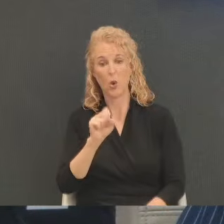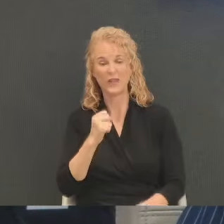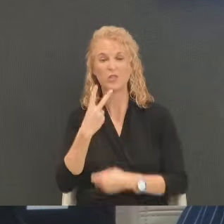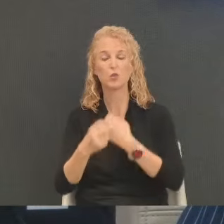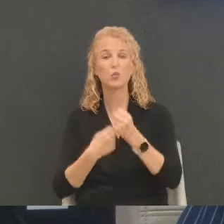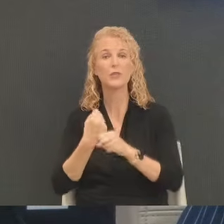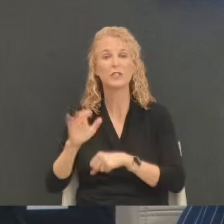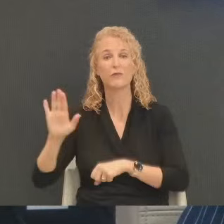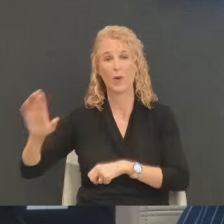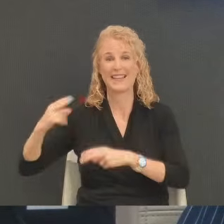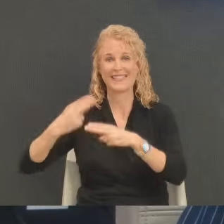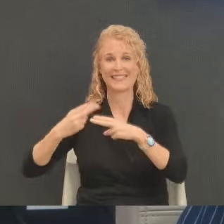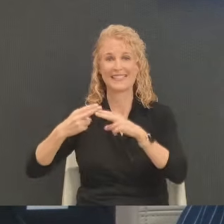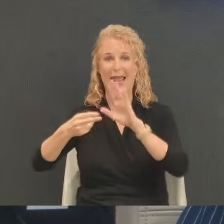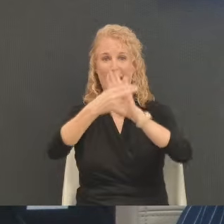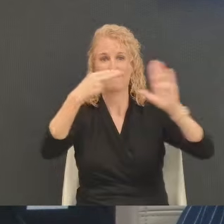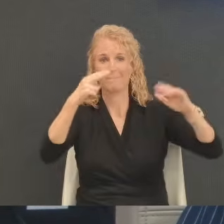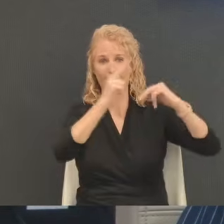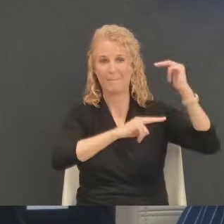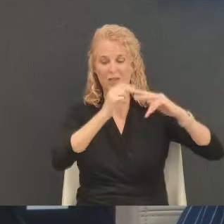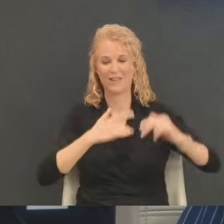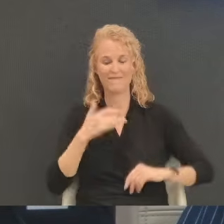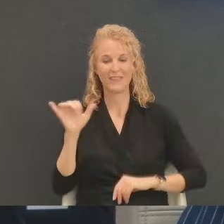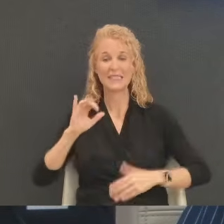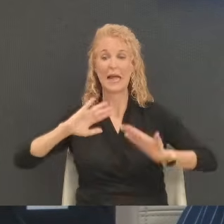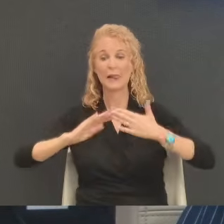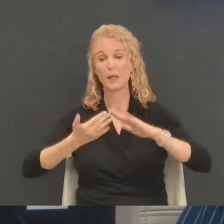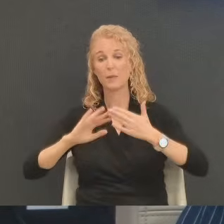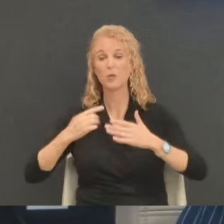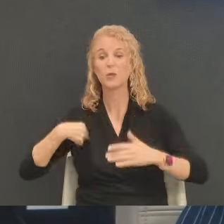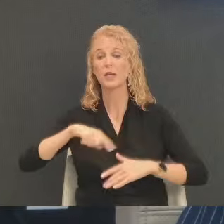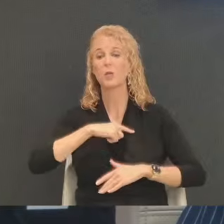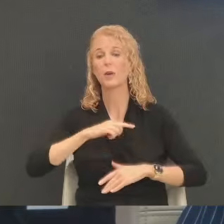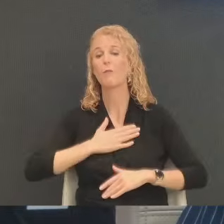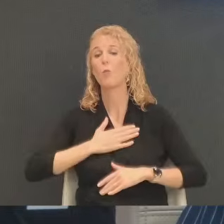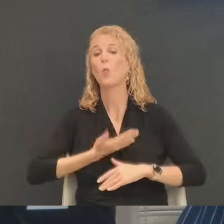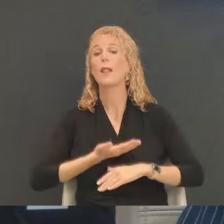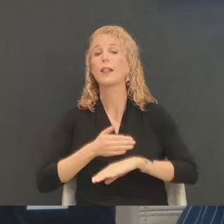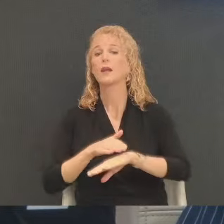seem that when it comes to the community we have a longer pace. So, I would like to have a timeline.